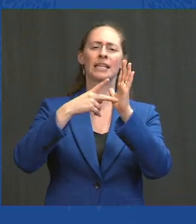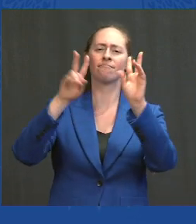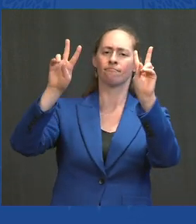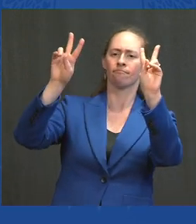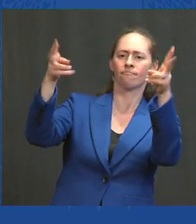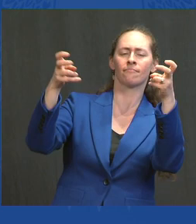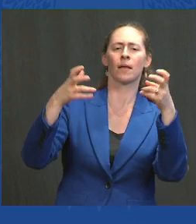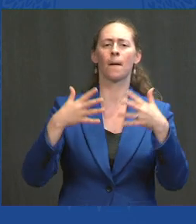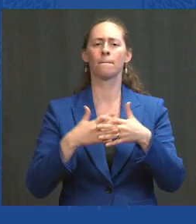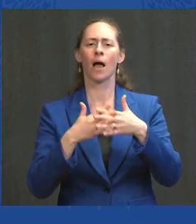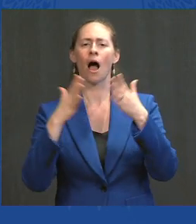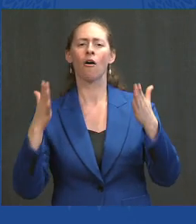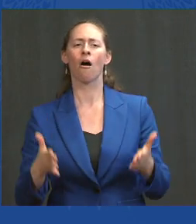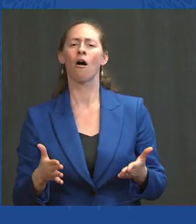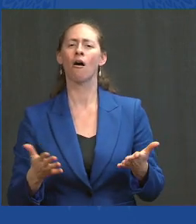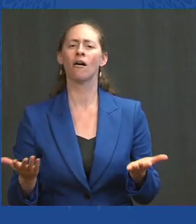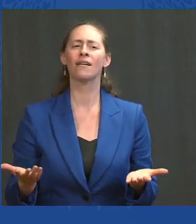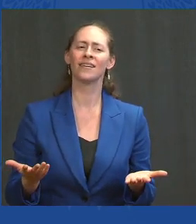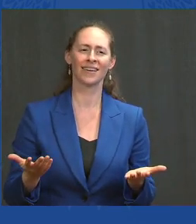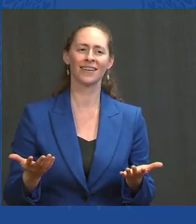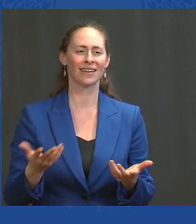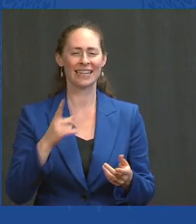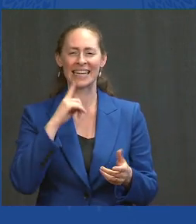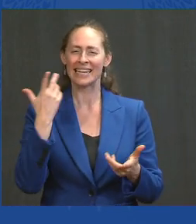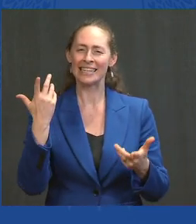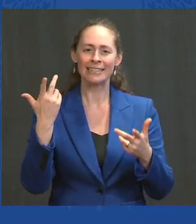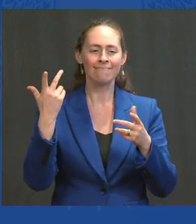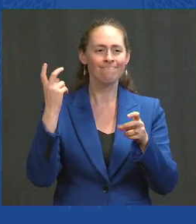You can't do it. We're an incredibly diverse democracy.